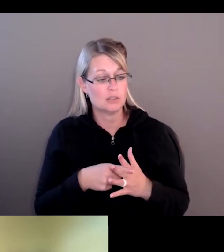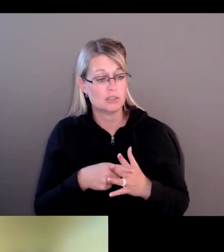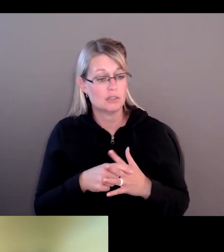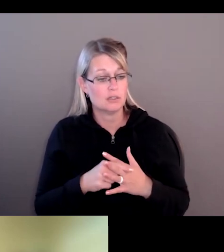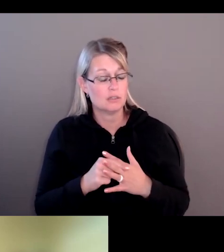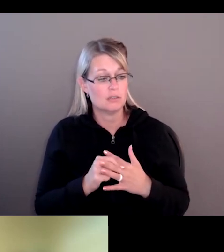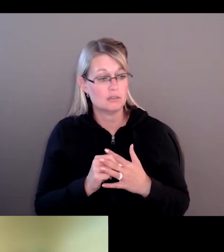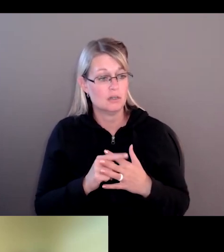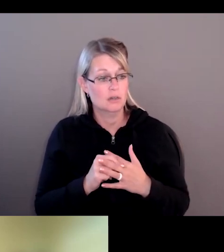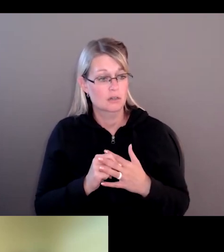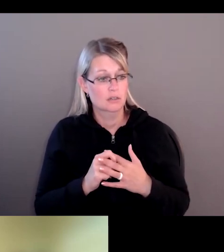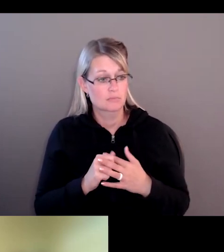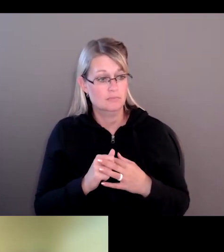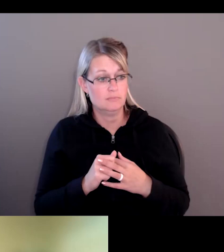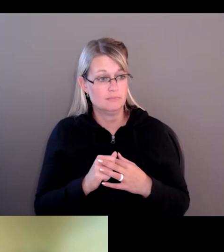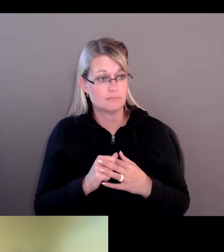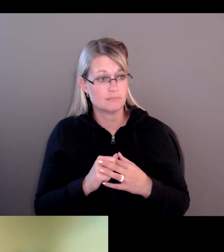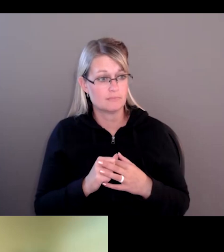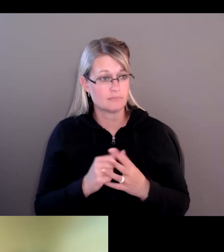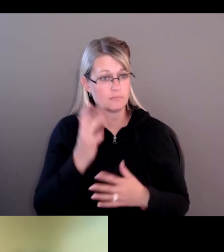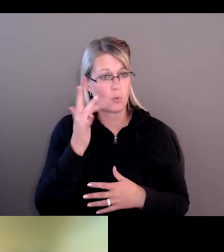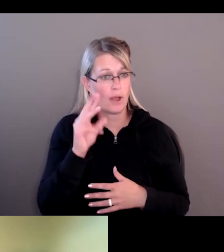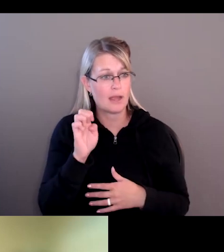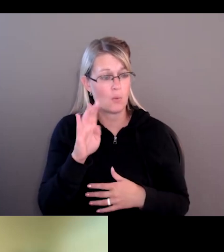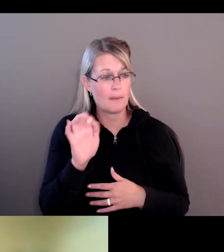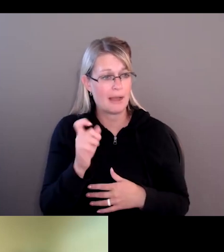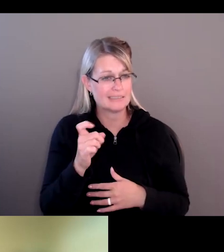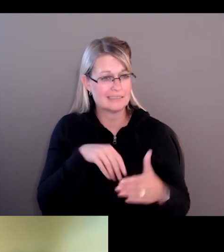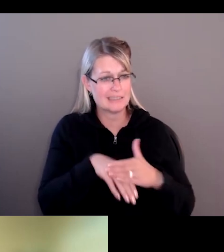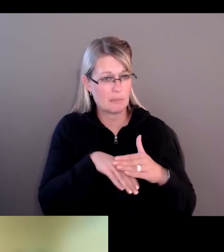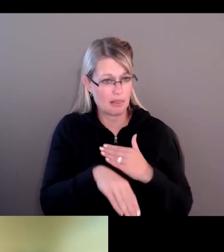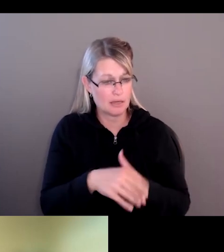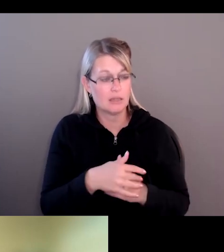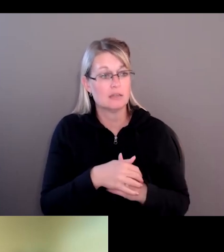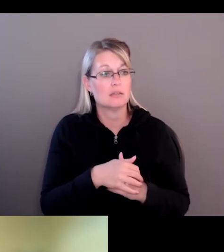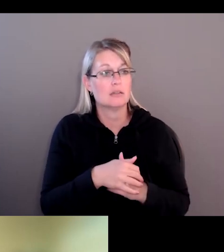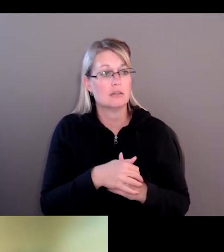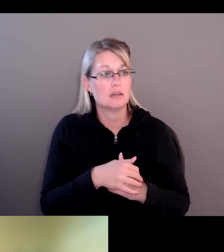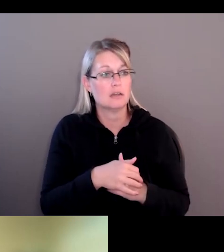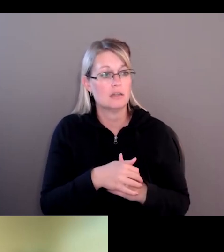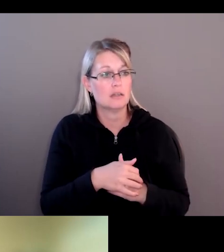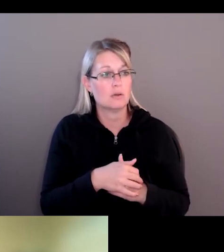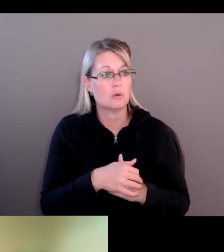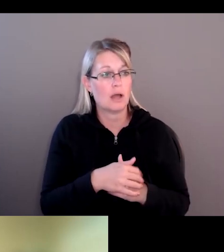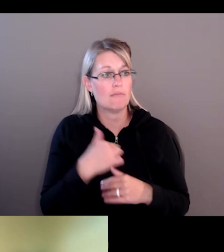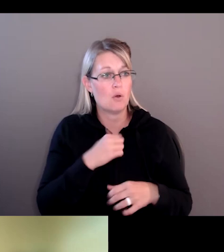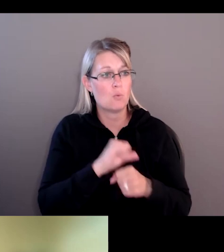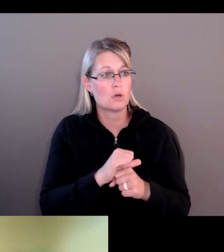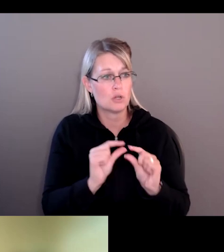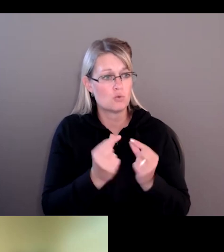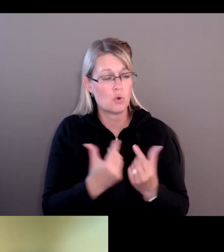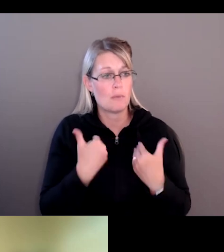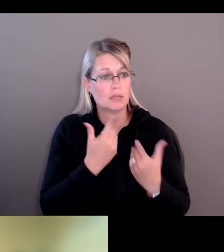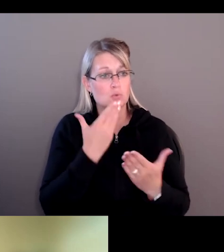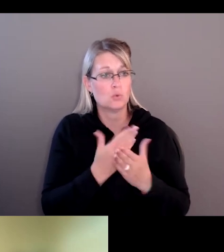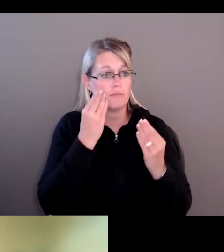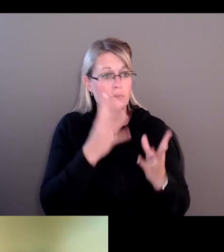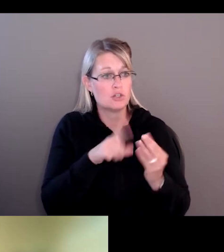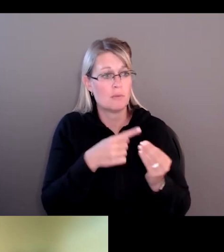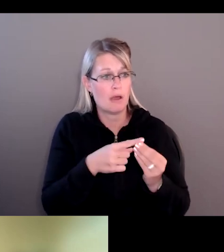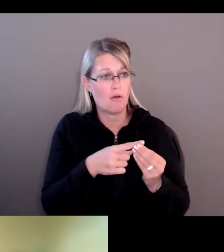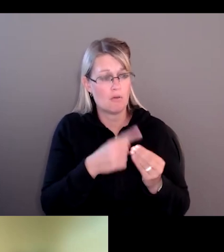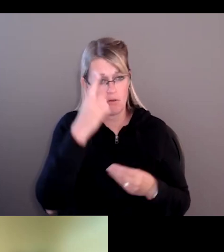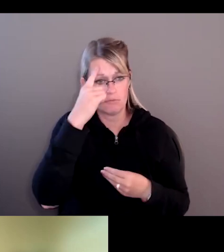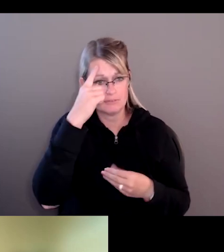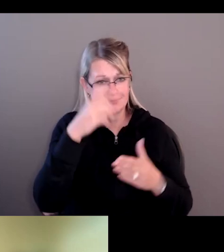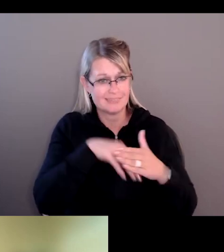the web accessibility working group has some good information about cognitive accessibility.